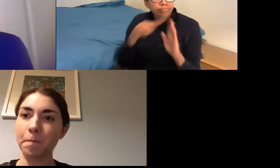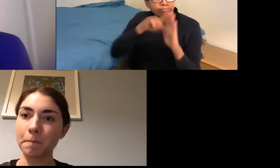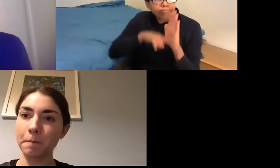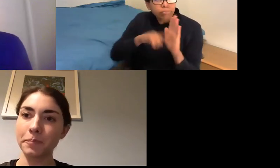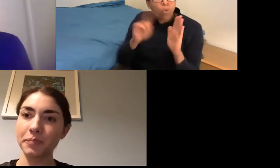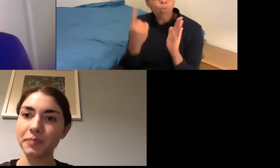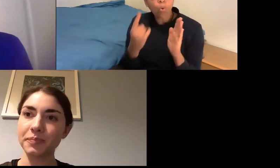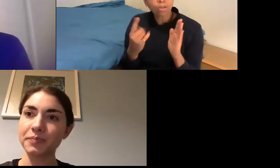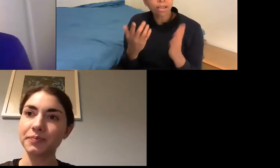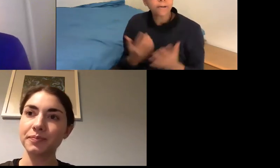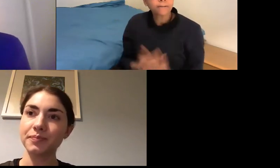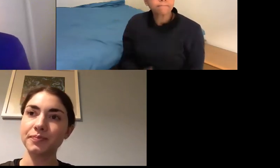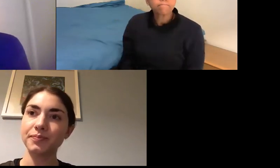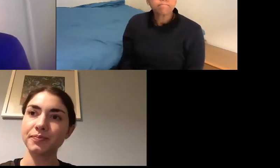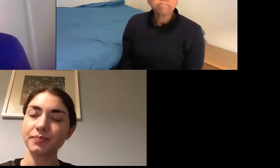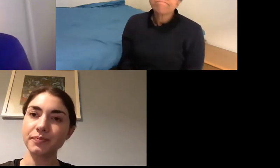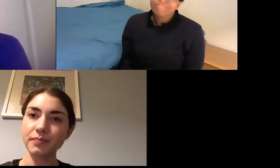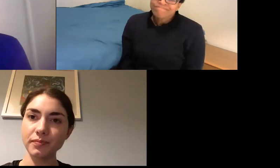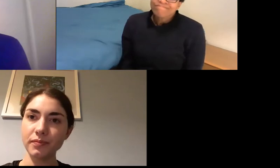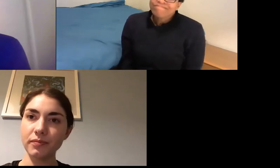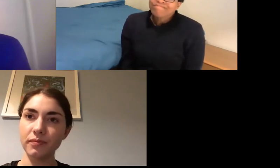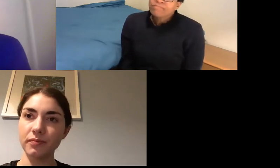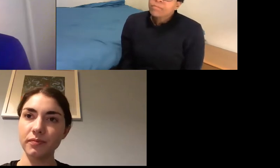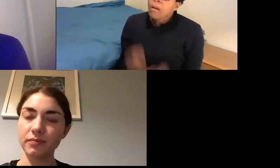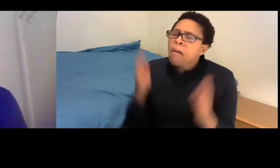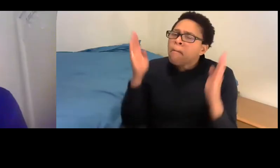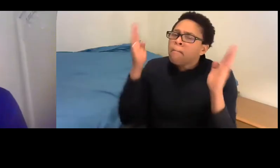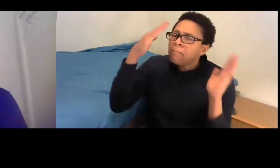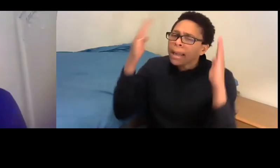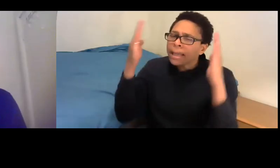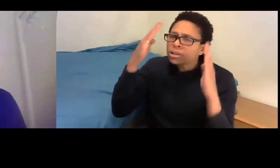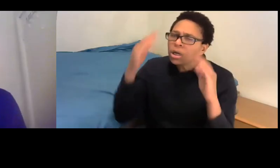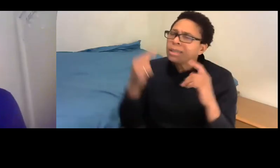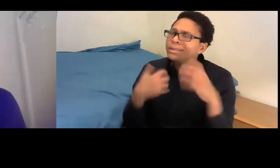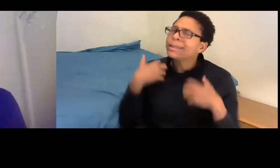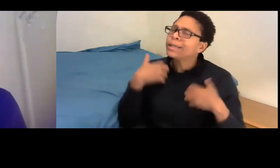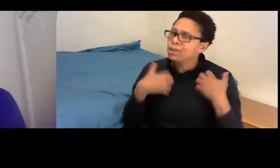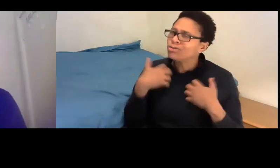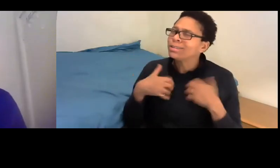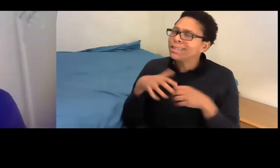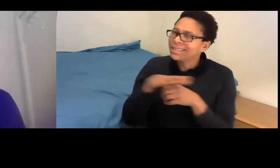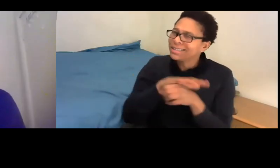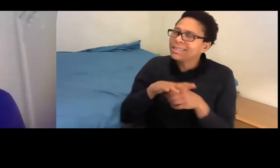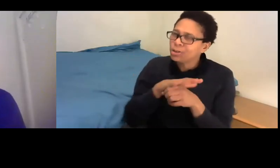Dr Shah: Yeah, and I think Malaysia is an interesting case study when it comes to this, because